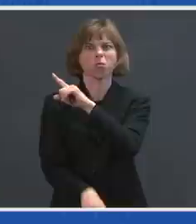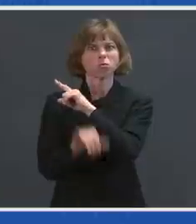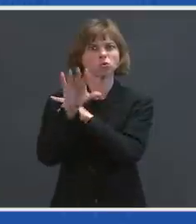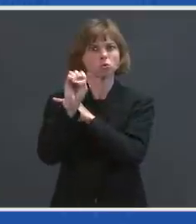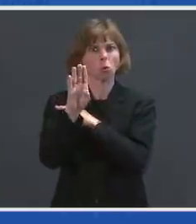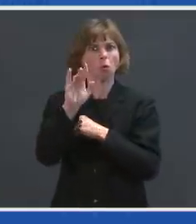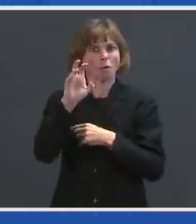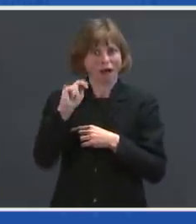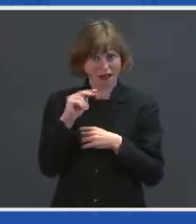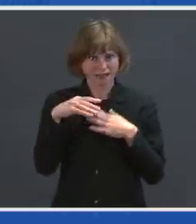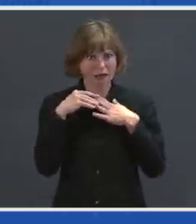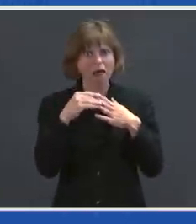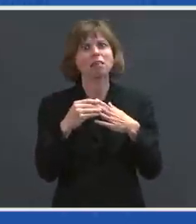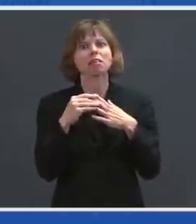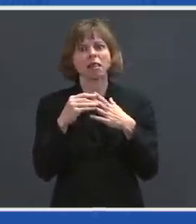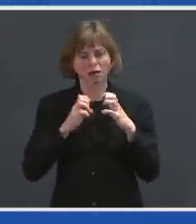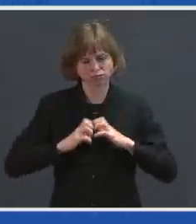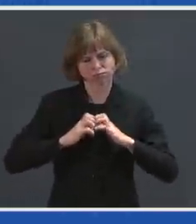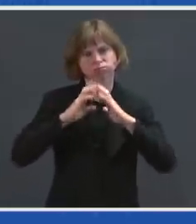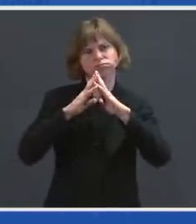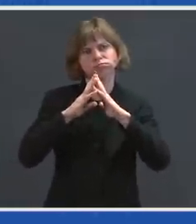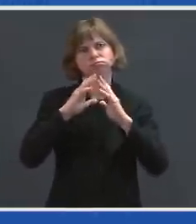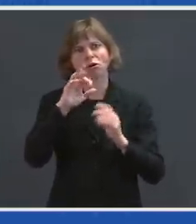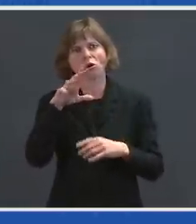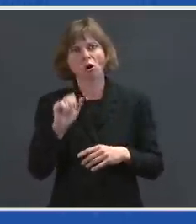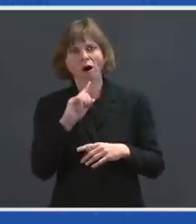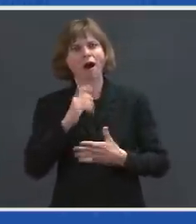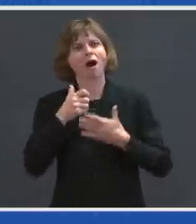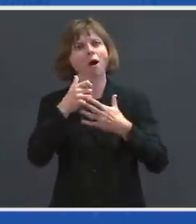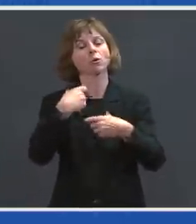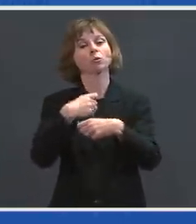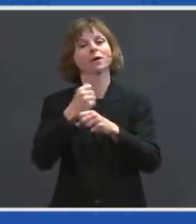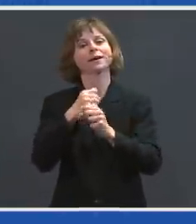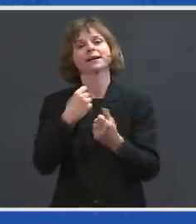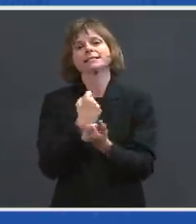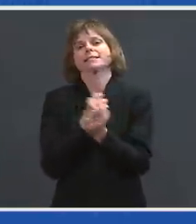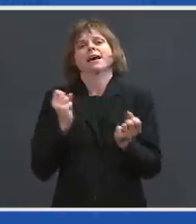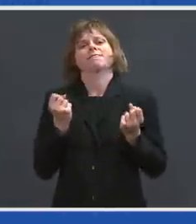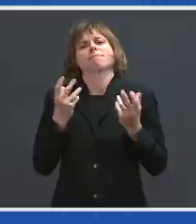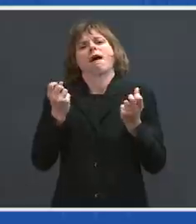and accountability of ARA helping to create and save millions of jobs.